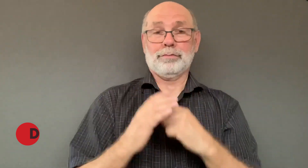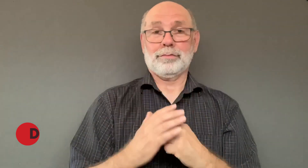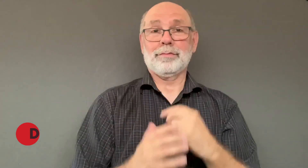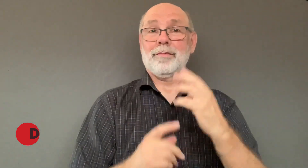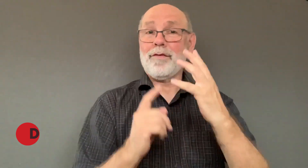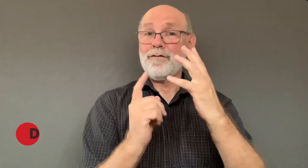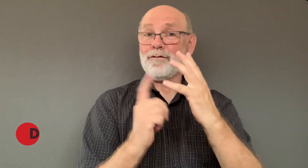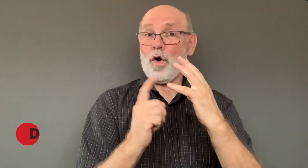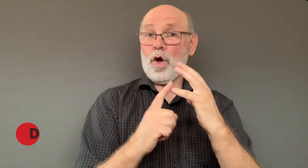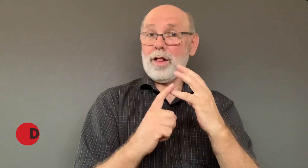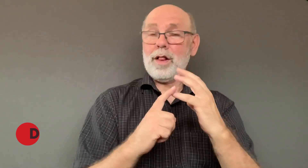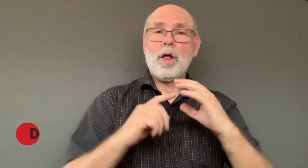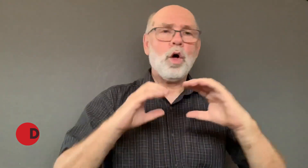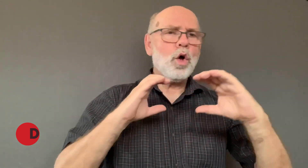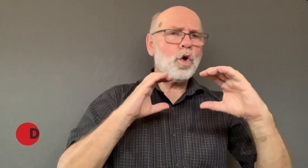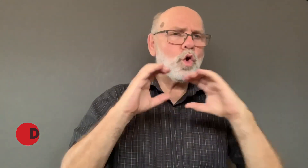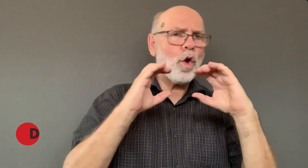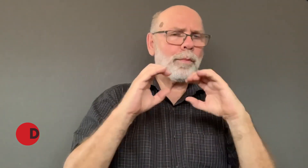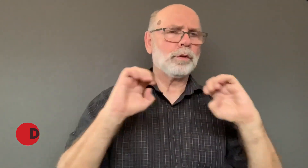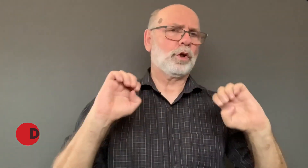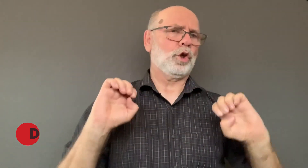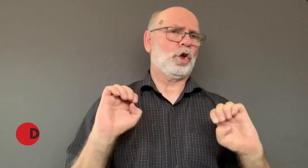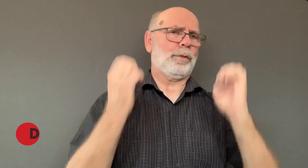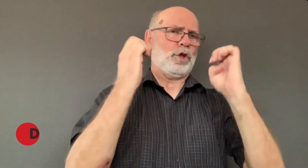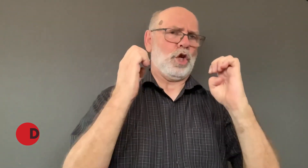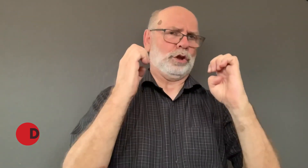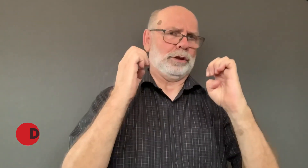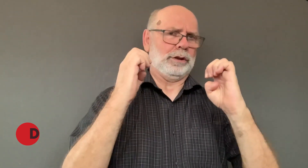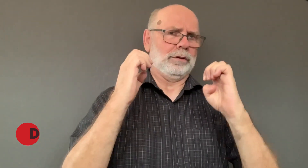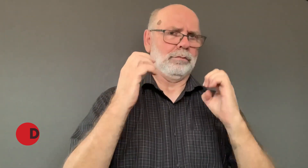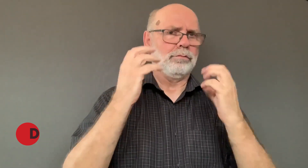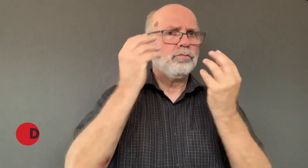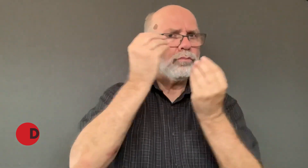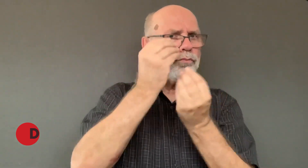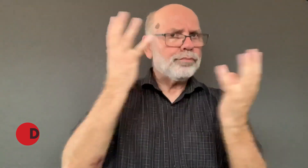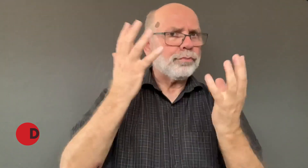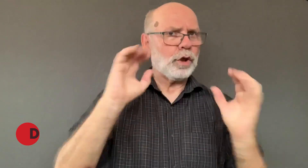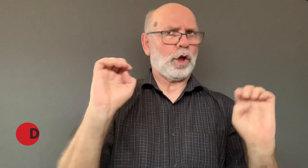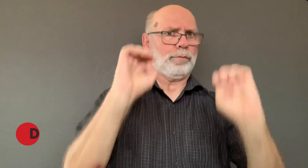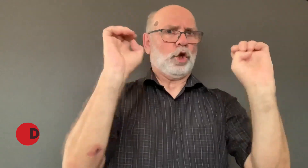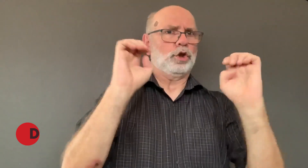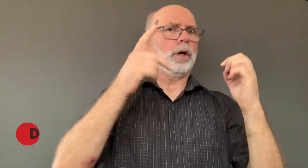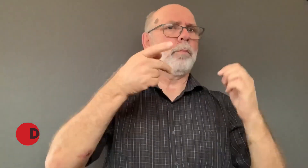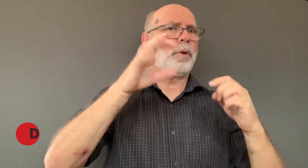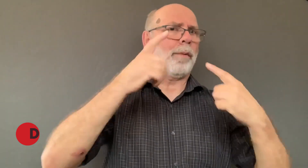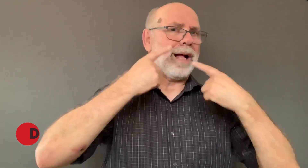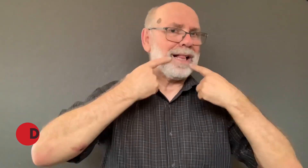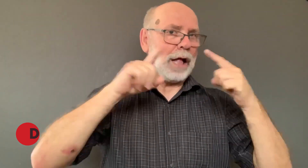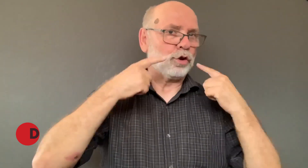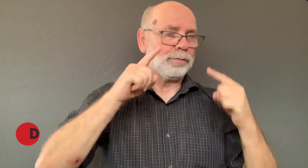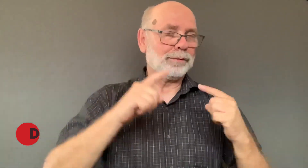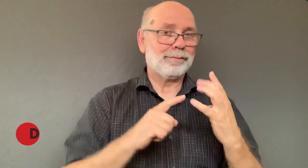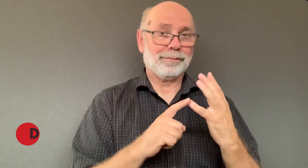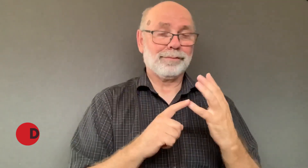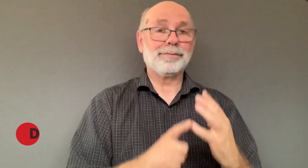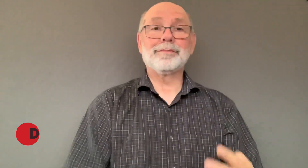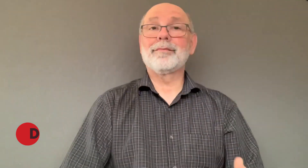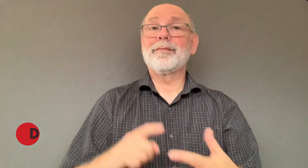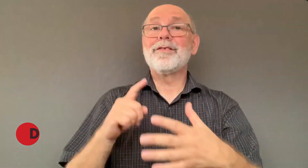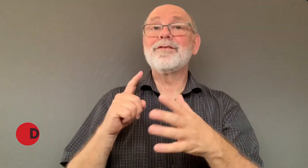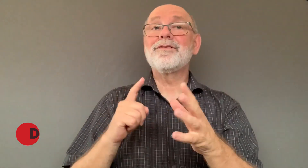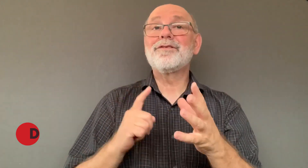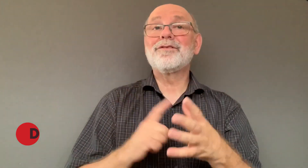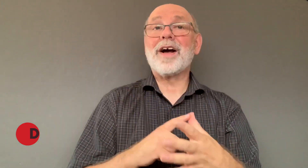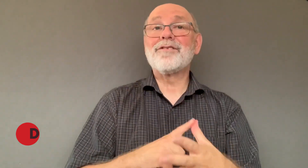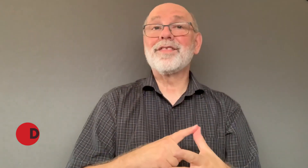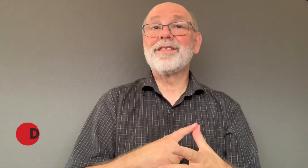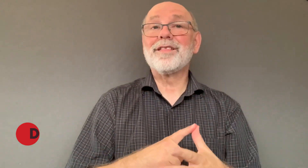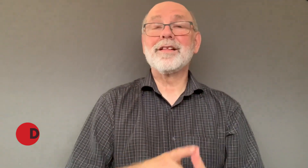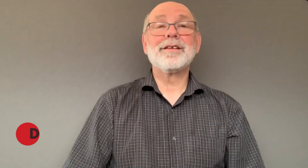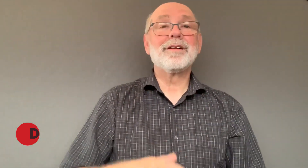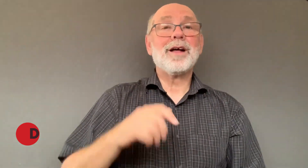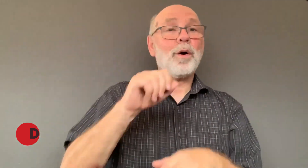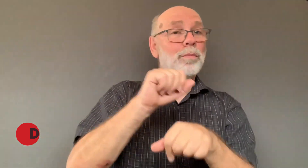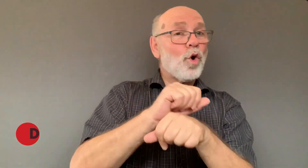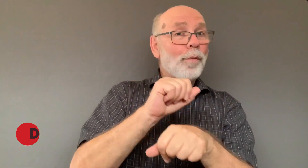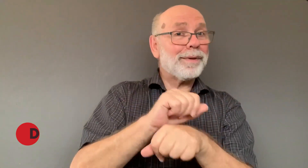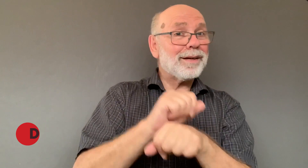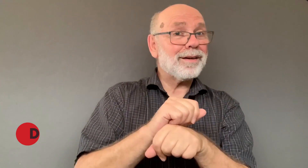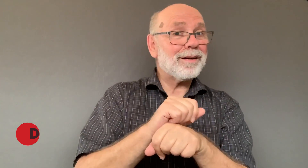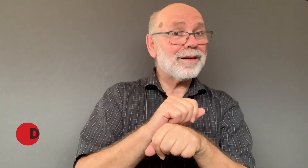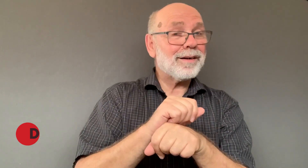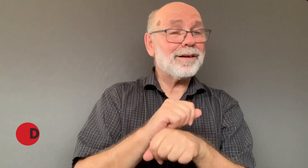communication, other than information and communication technologies; employment;